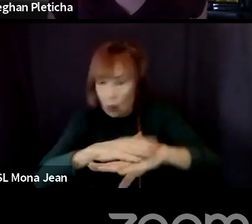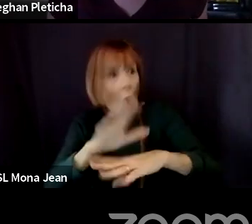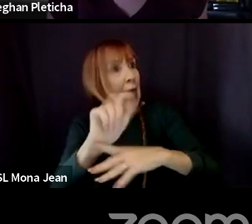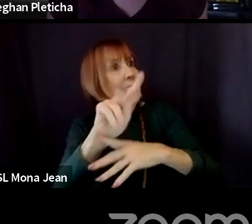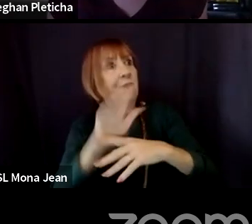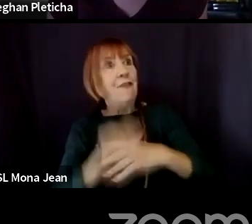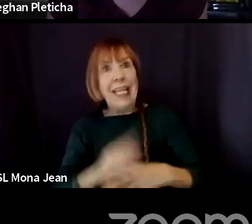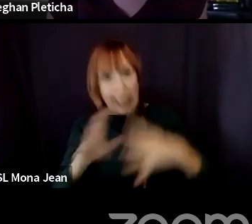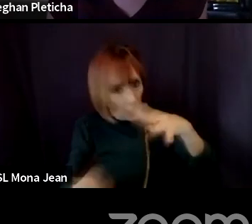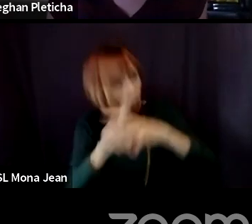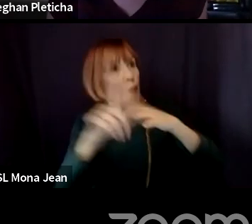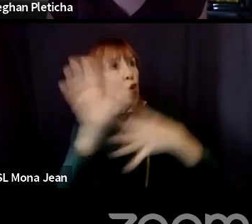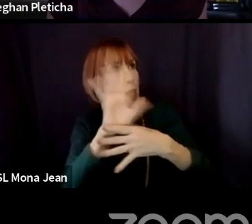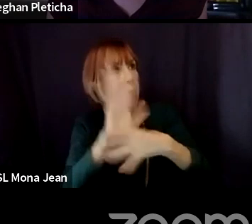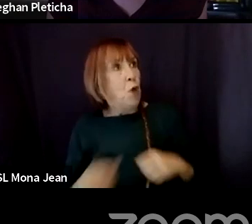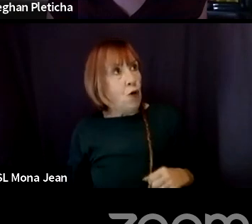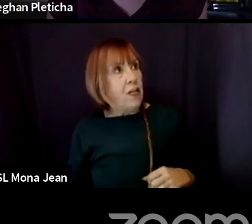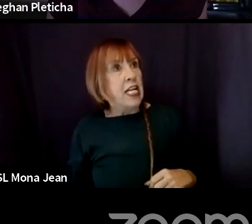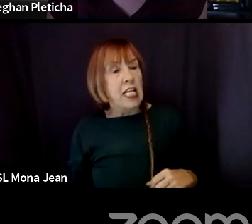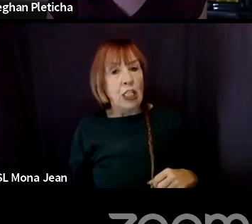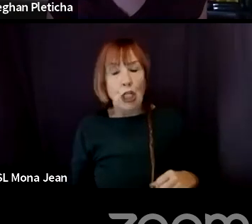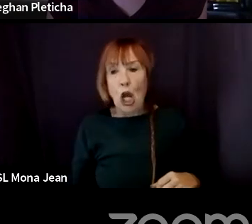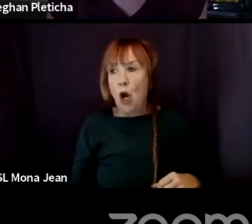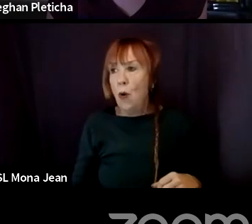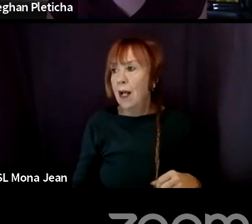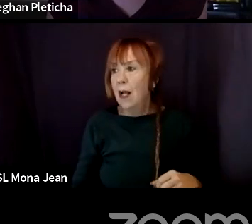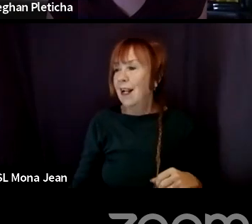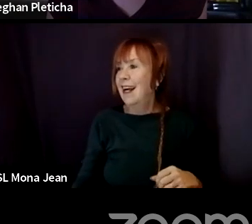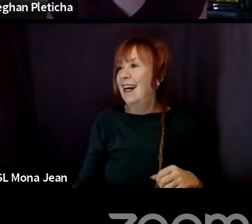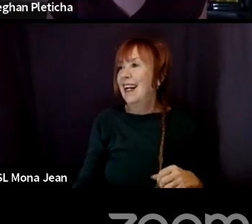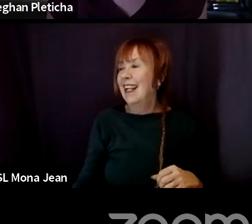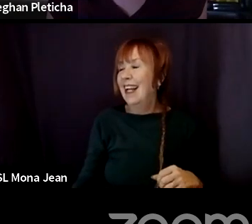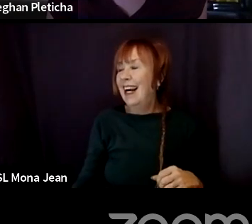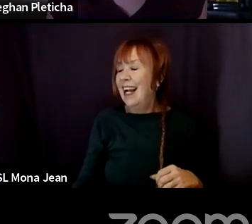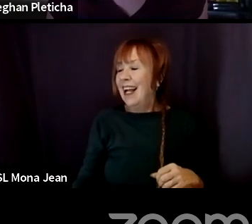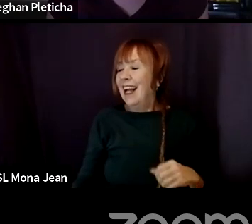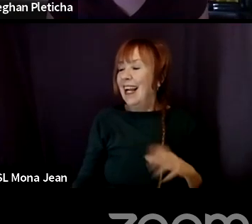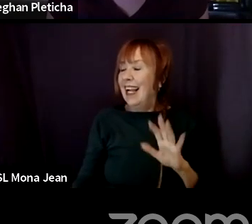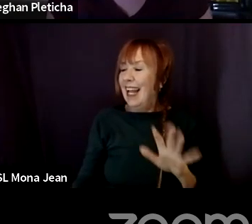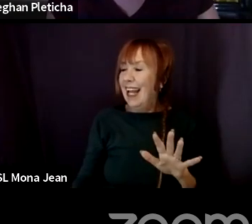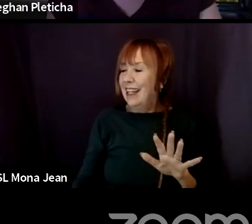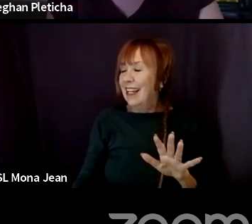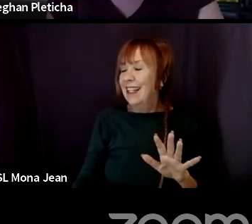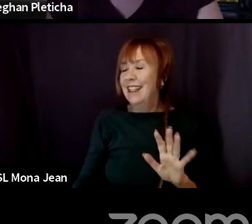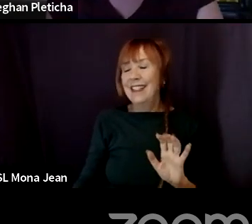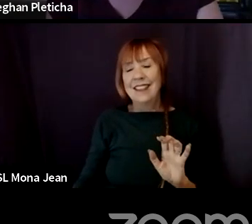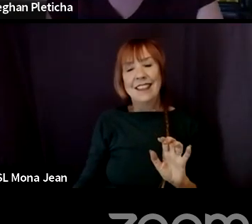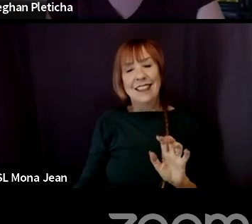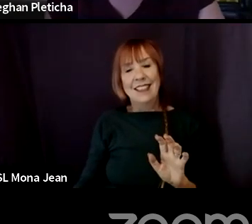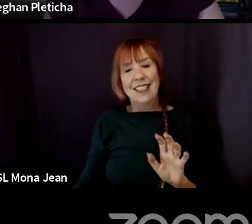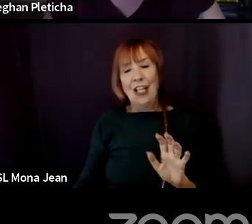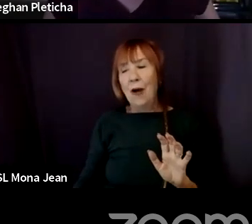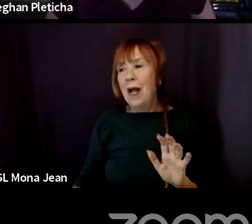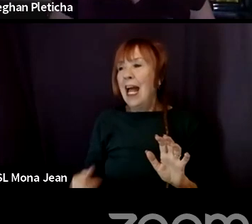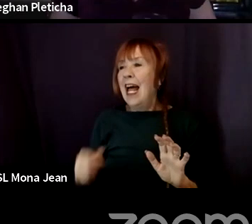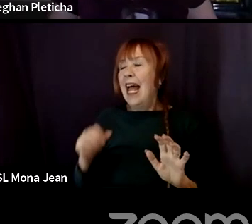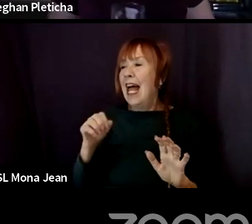as a disabled writer, I don't want to watch my show. I don't want to watch my stories even in the rare instance, that they get it right.